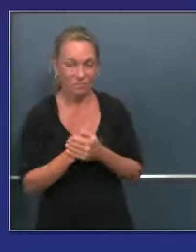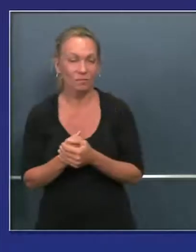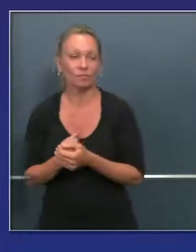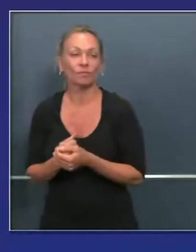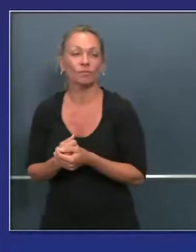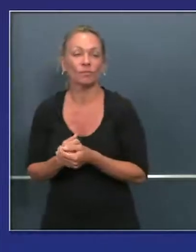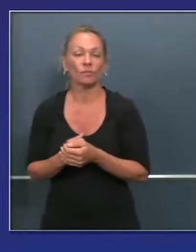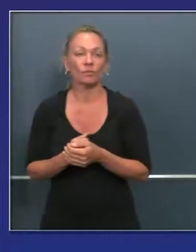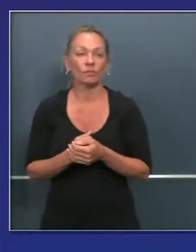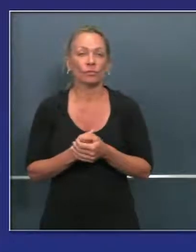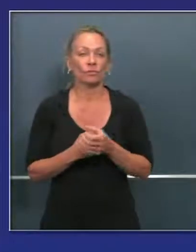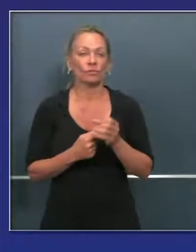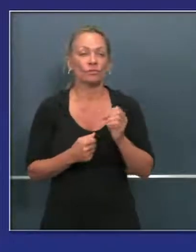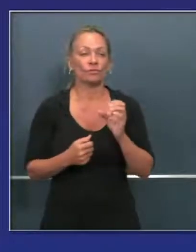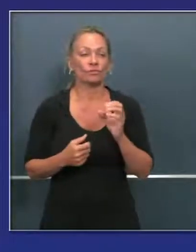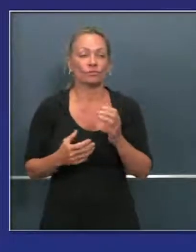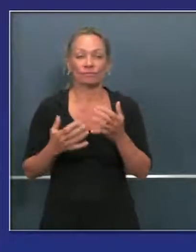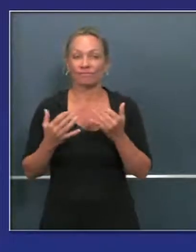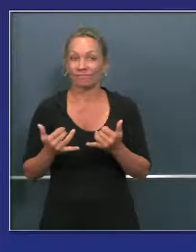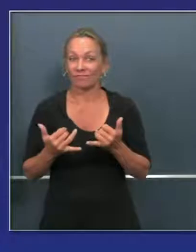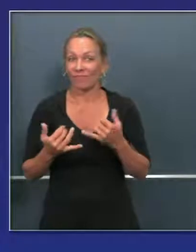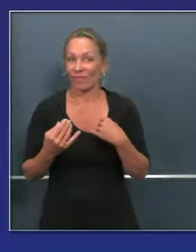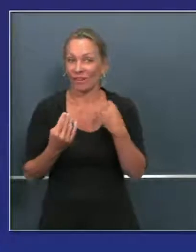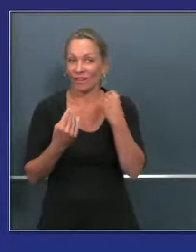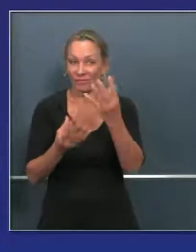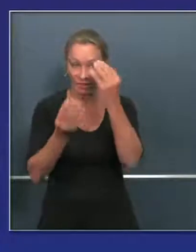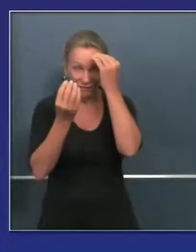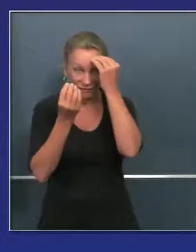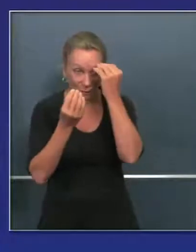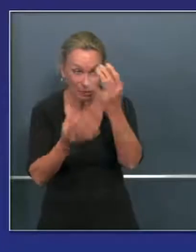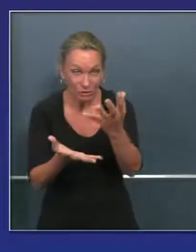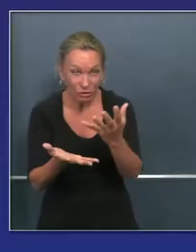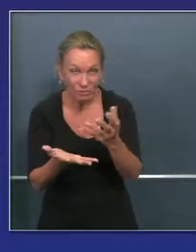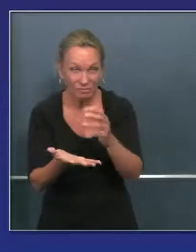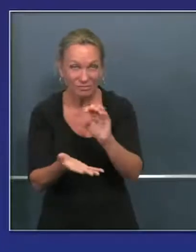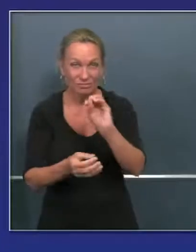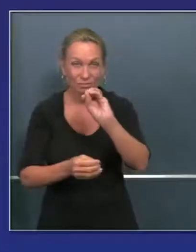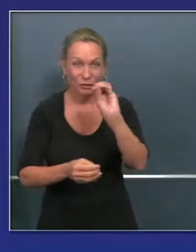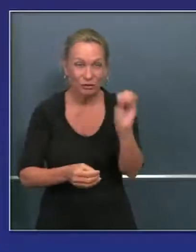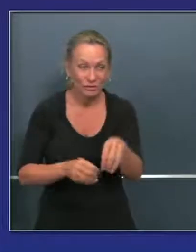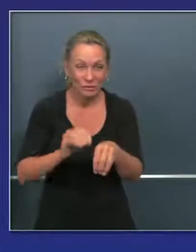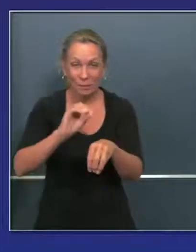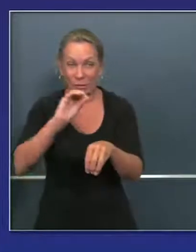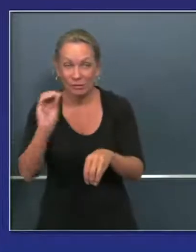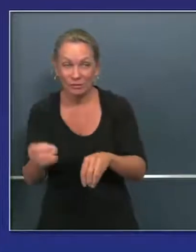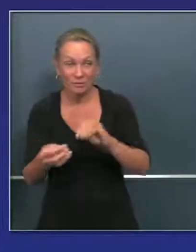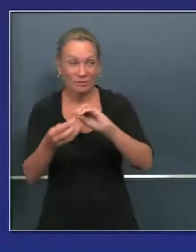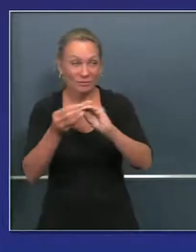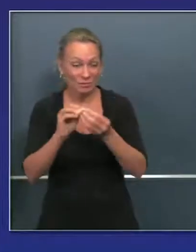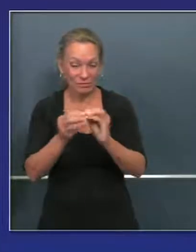efforts to truly be as transparent as we possibly can be in terms of our modeling approaches and in